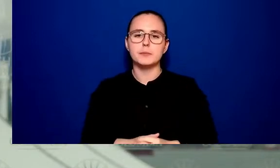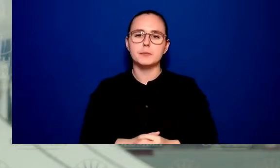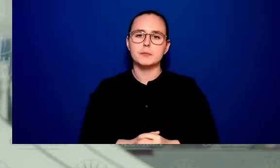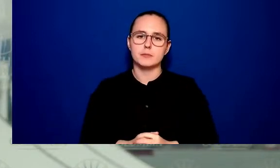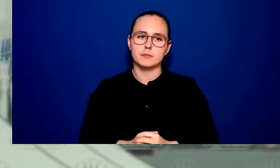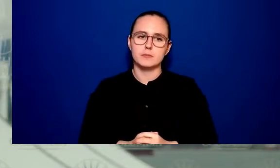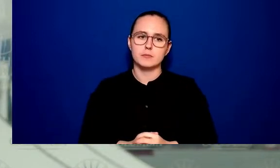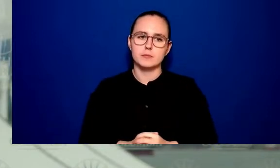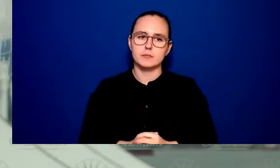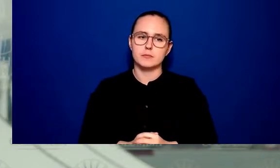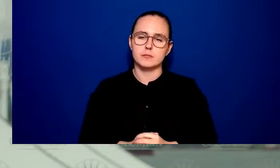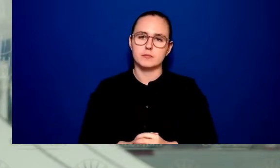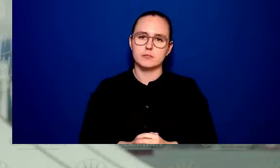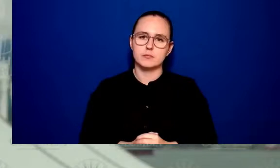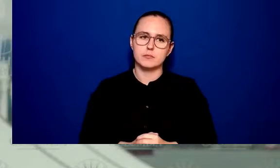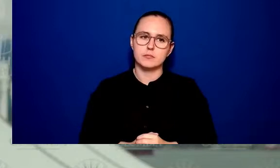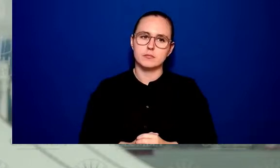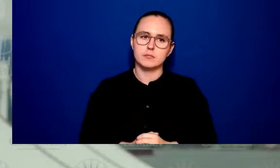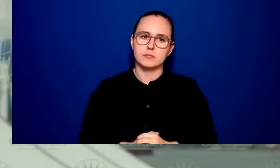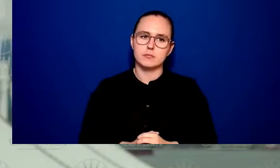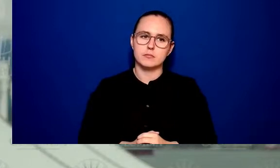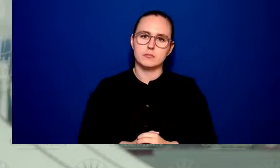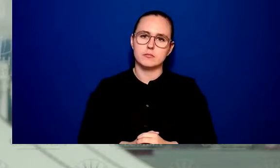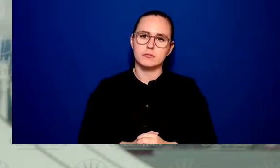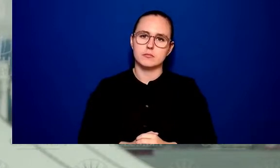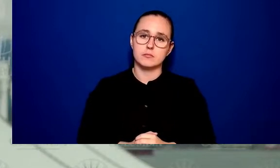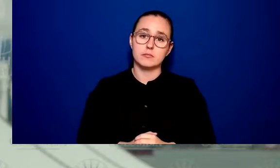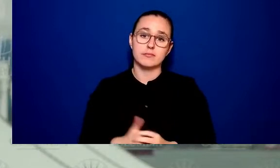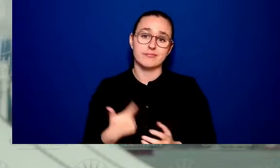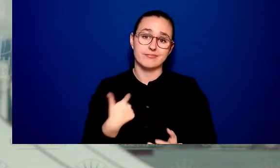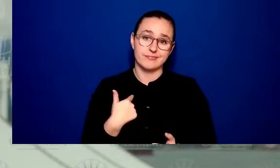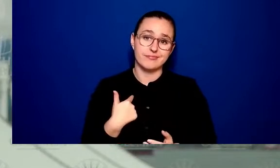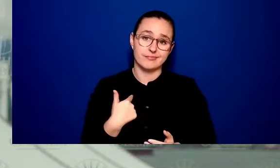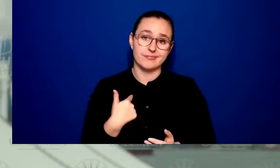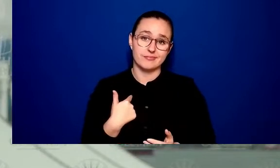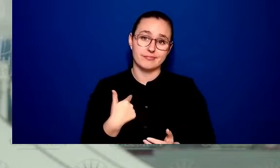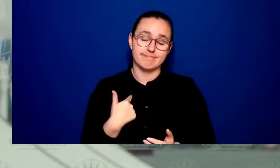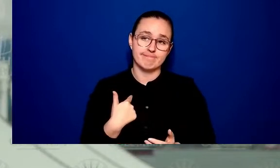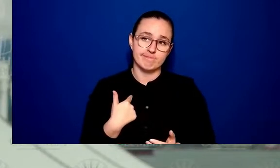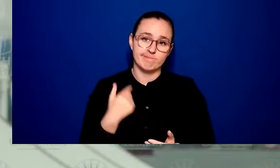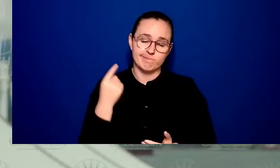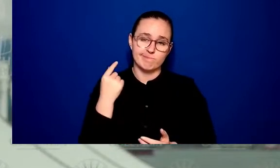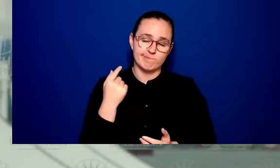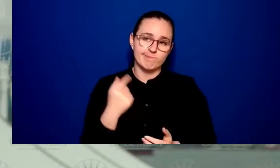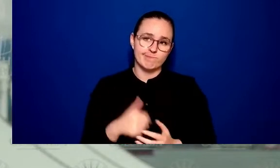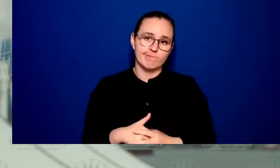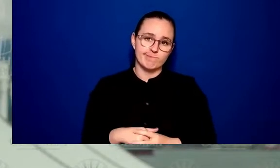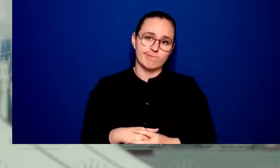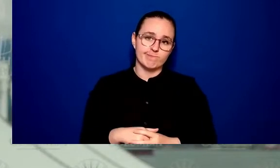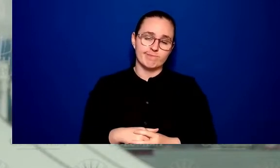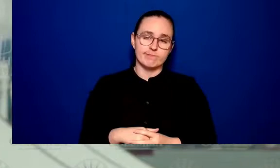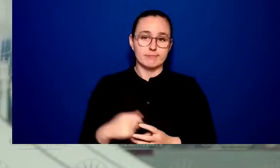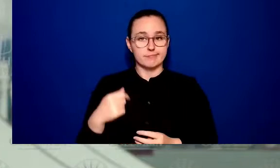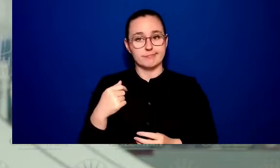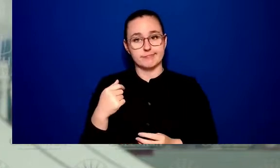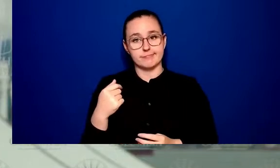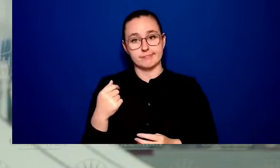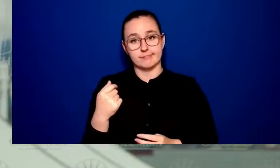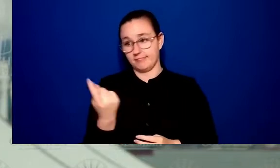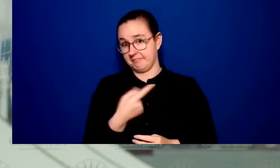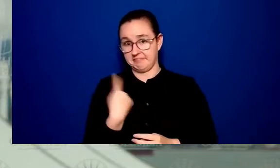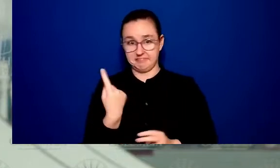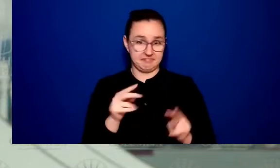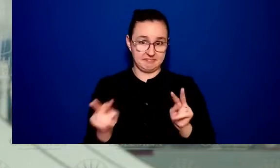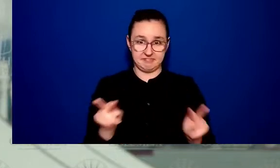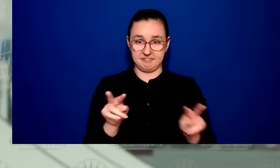we would say. Uh that what that